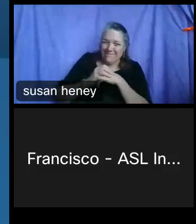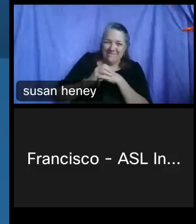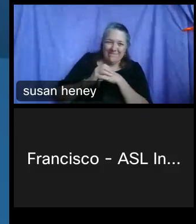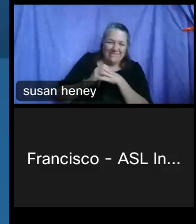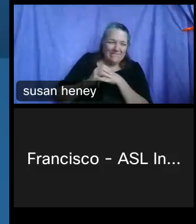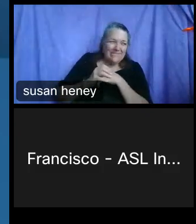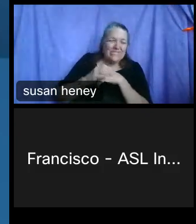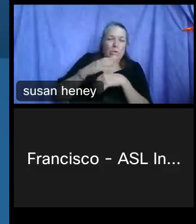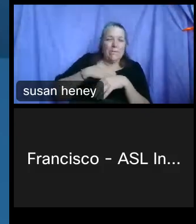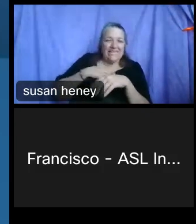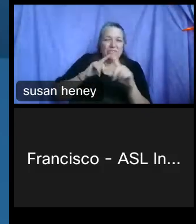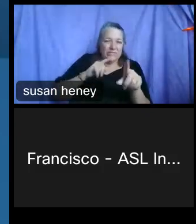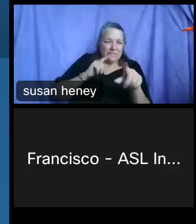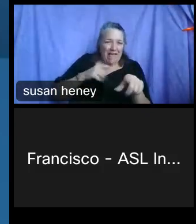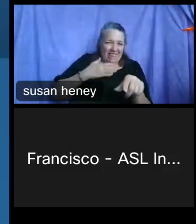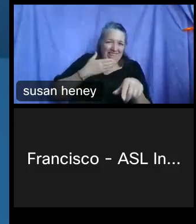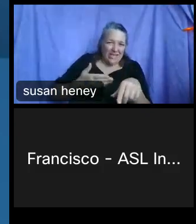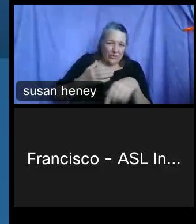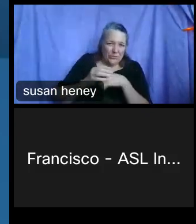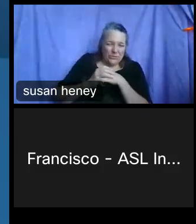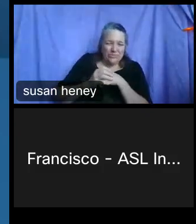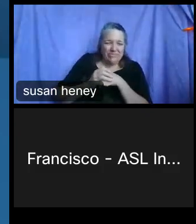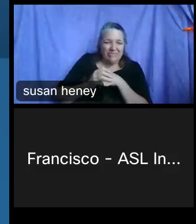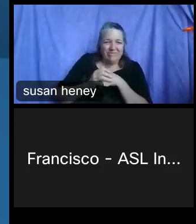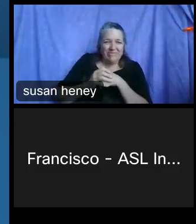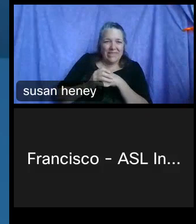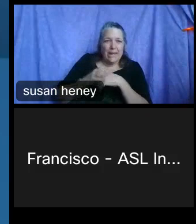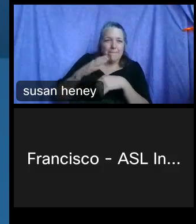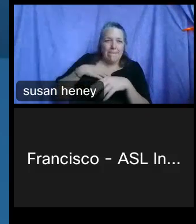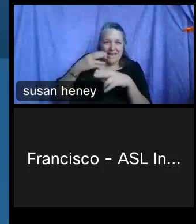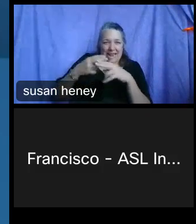it out for us, it would be greatly appreciated. I have my name and the title of this presentation